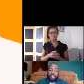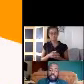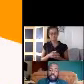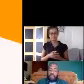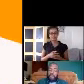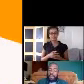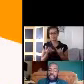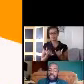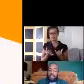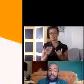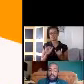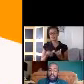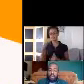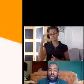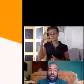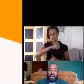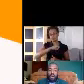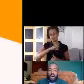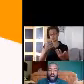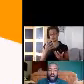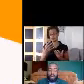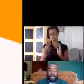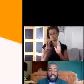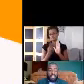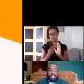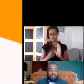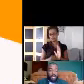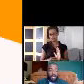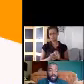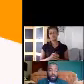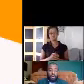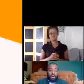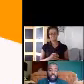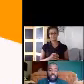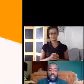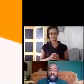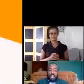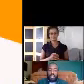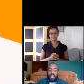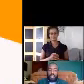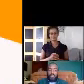is so thick it is visible. Other times it is less apparent but always day in, day out,